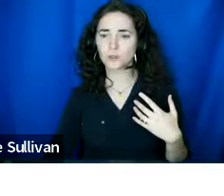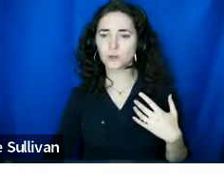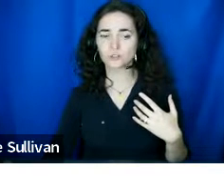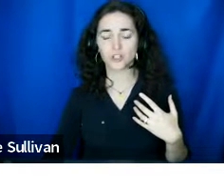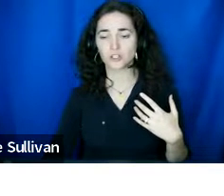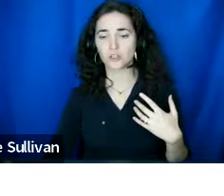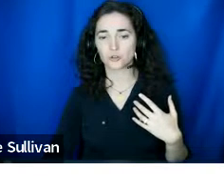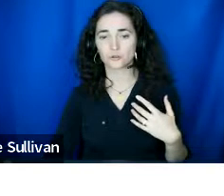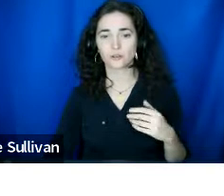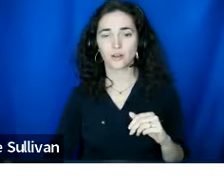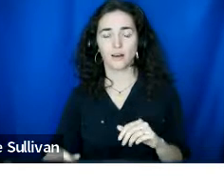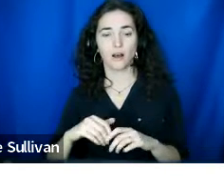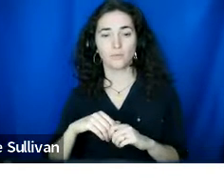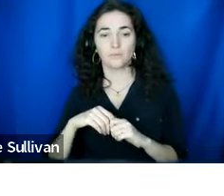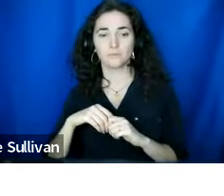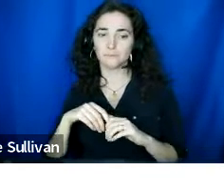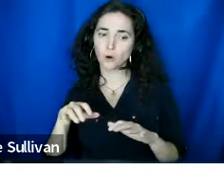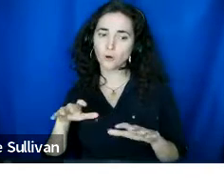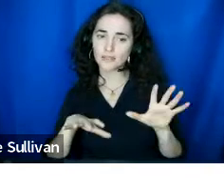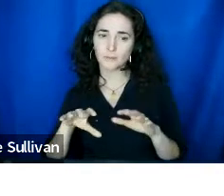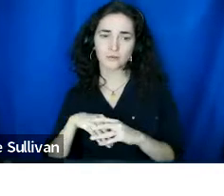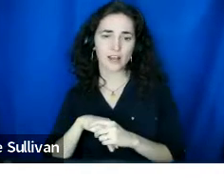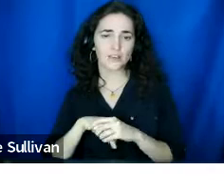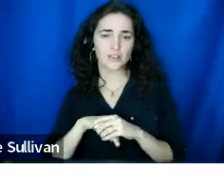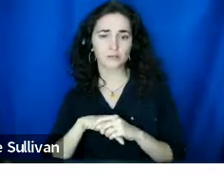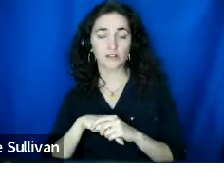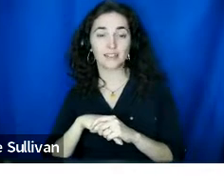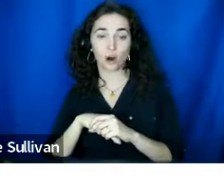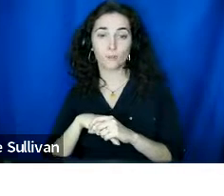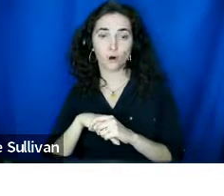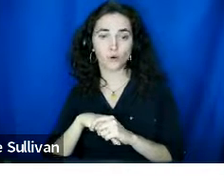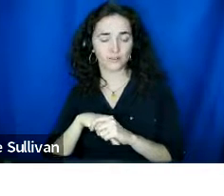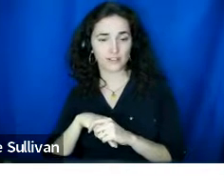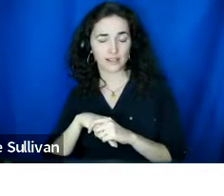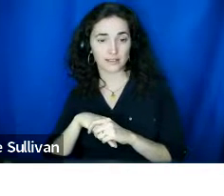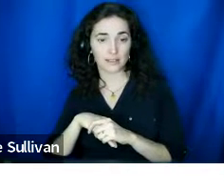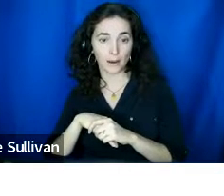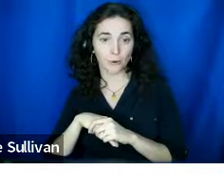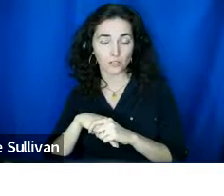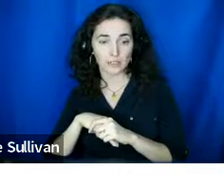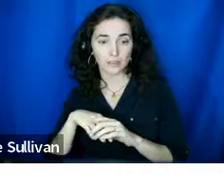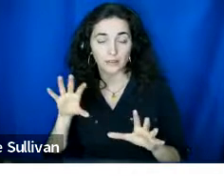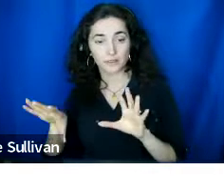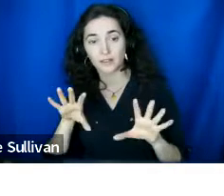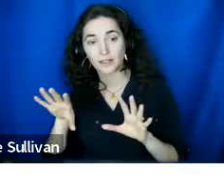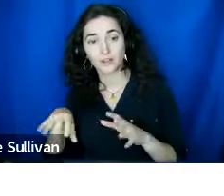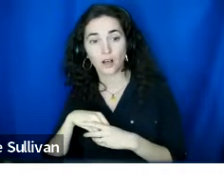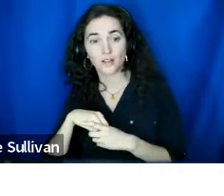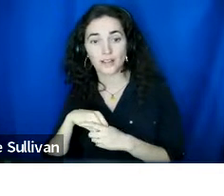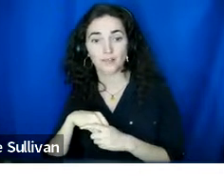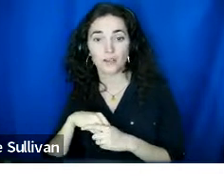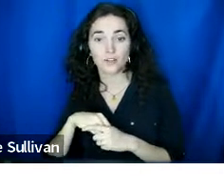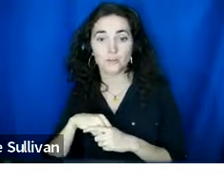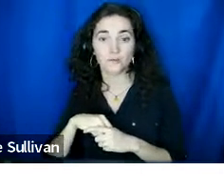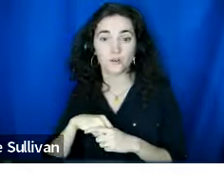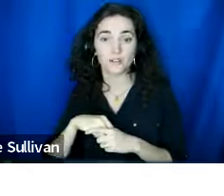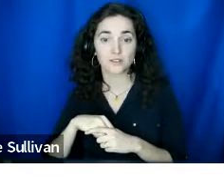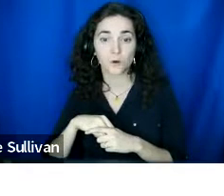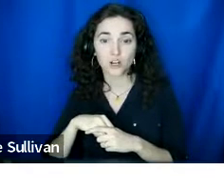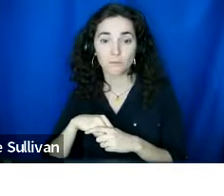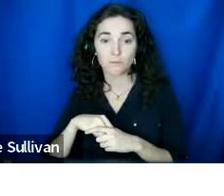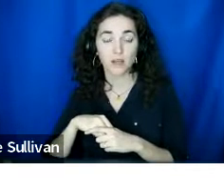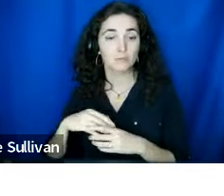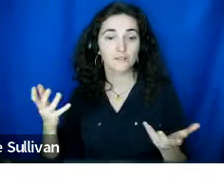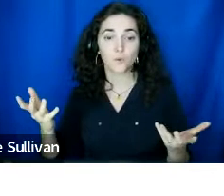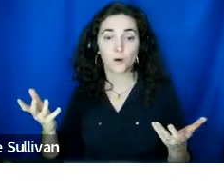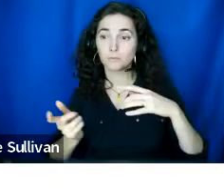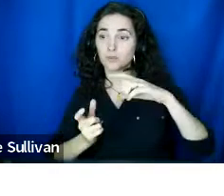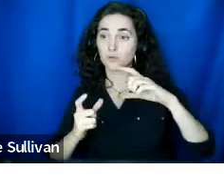I asked a few local teachers mostly in the Baton Rouge, Lafayette area. They are more around the States that I personally didn't get their contact information before this workshop.